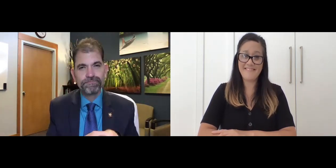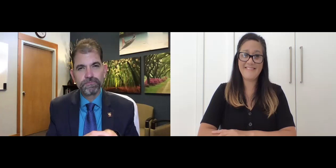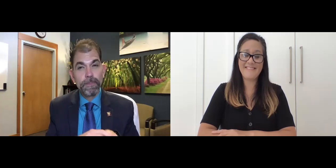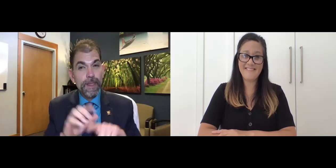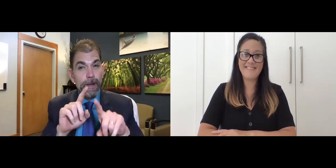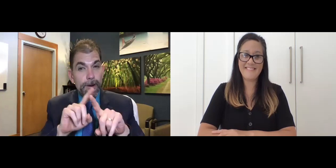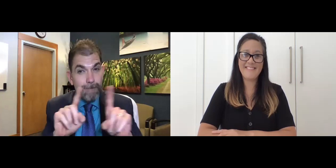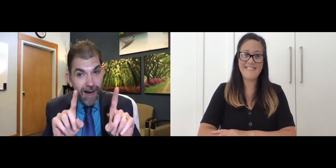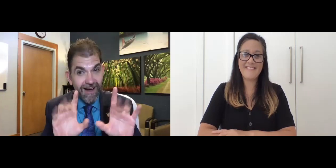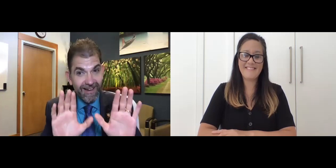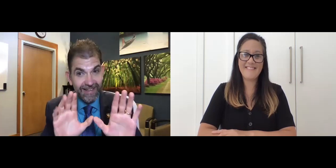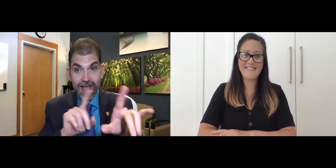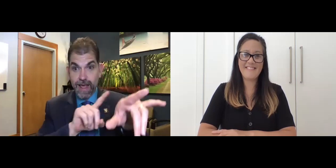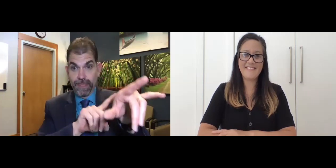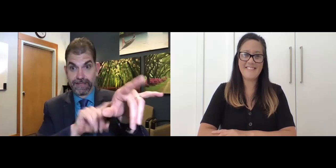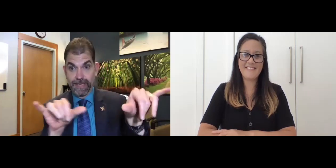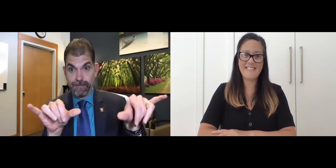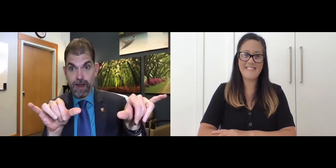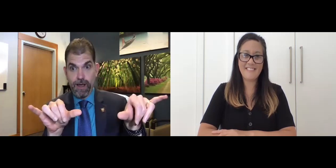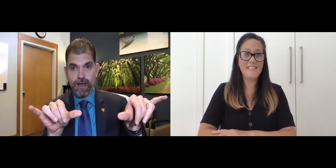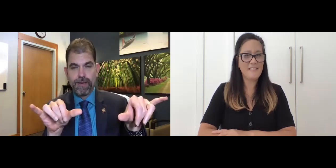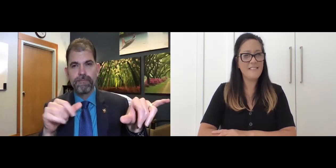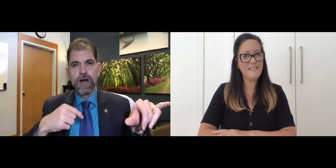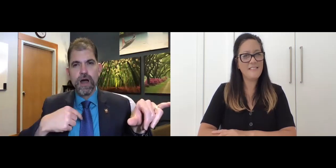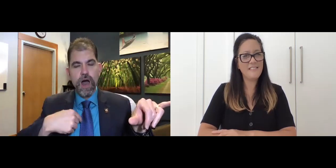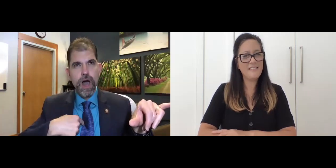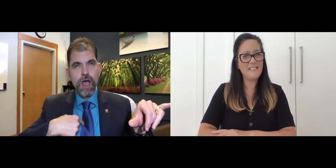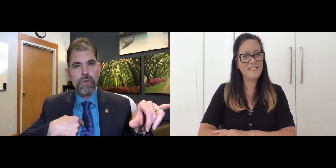party. To be honest with you though, at the same